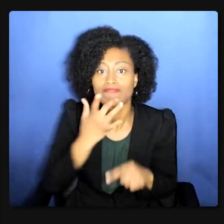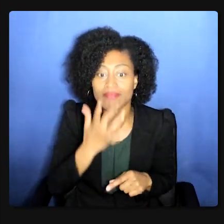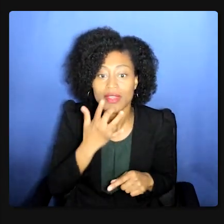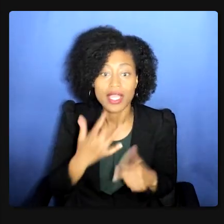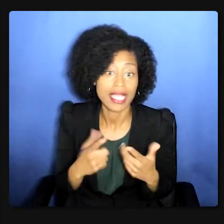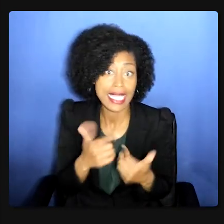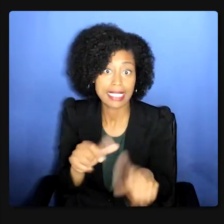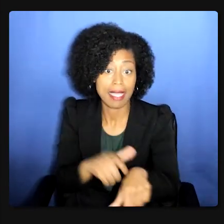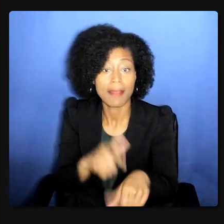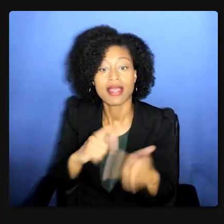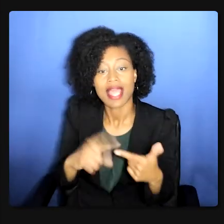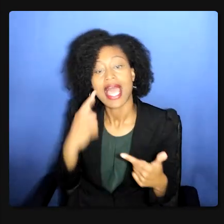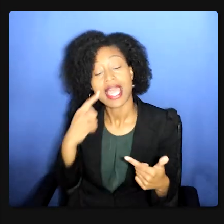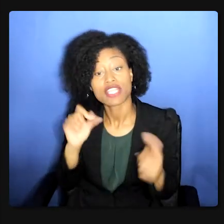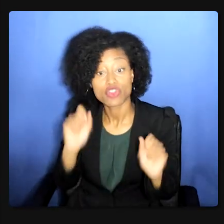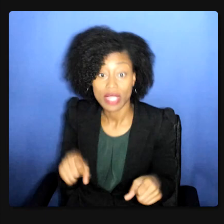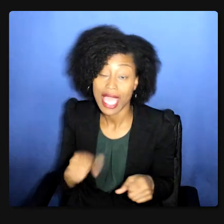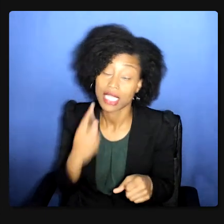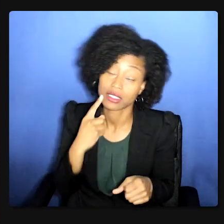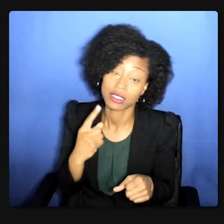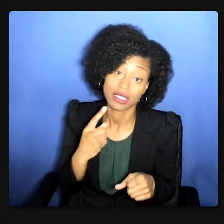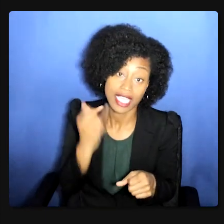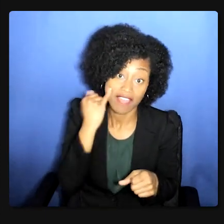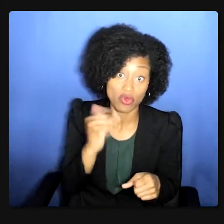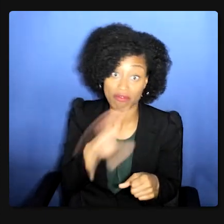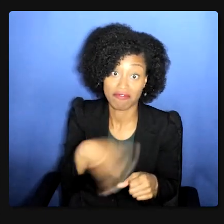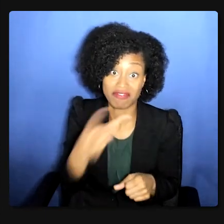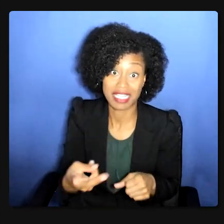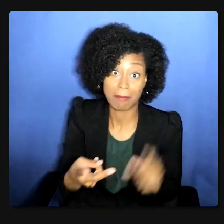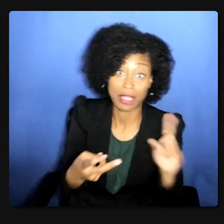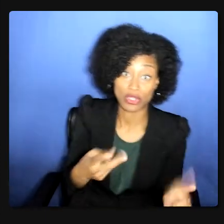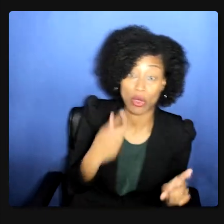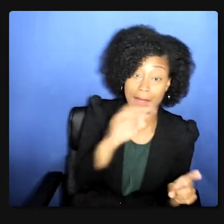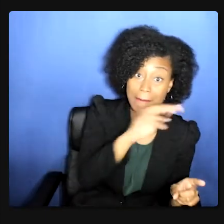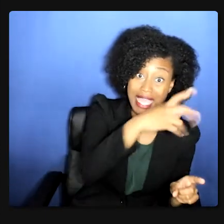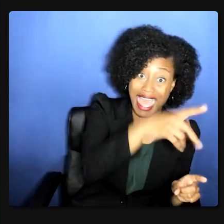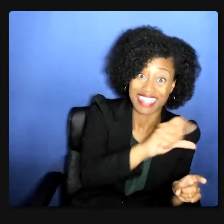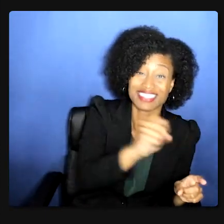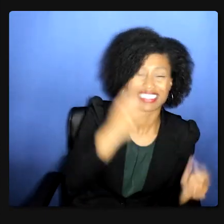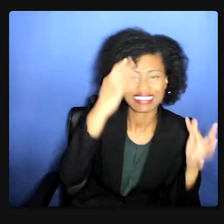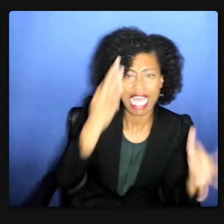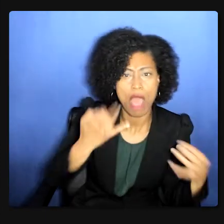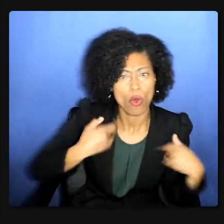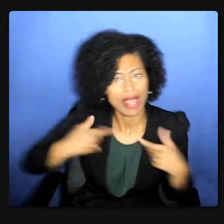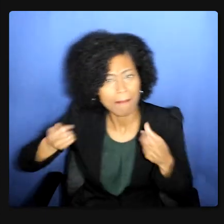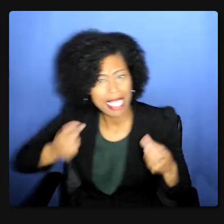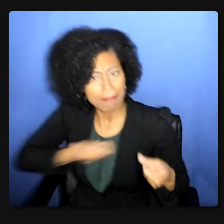use the same underlying technology to talk to the control plane, MPS and Thundernetes, the GSDK, right.